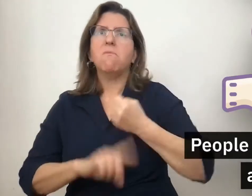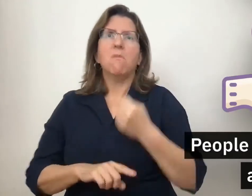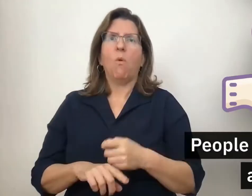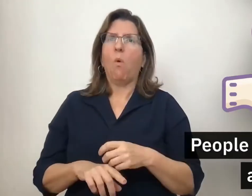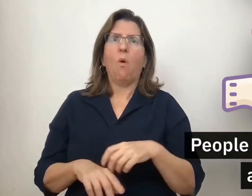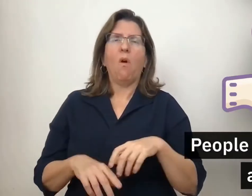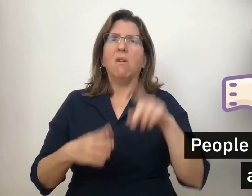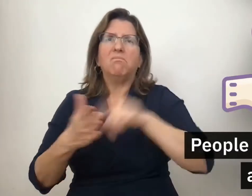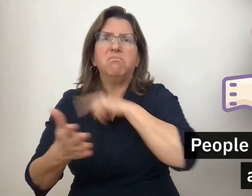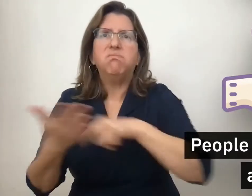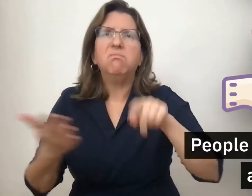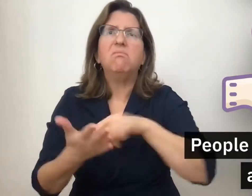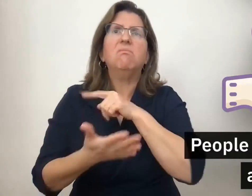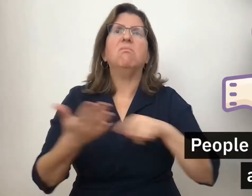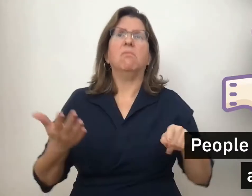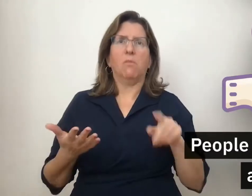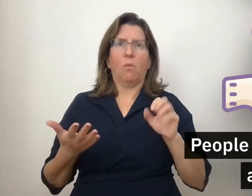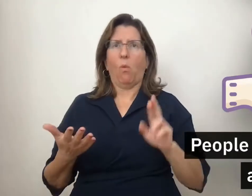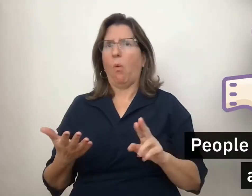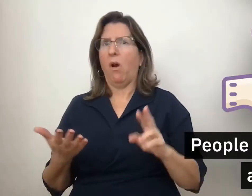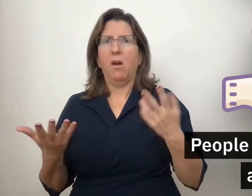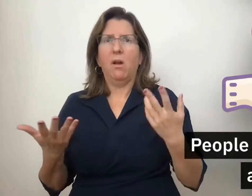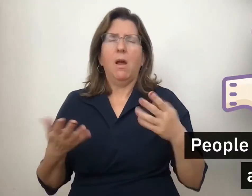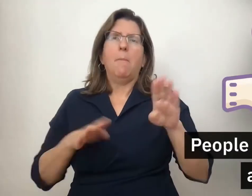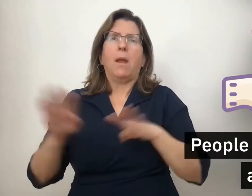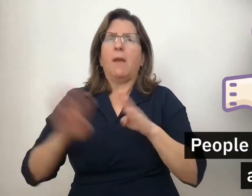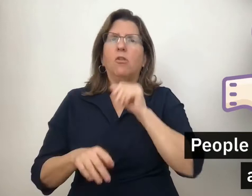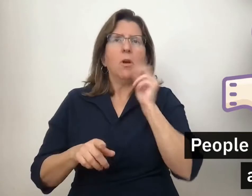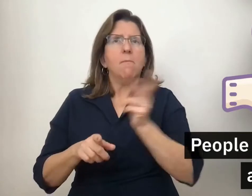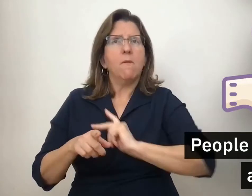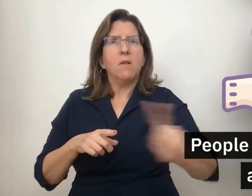Professional and respectful discussions are welcomed.